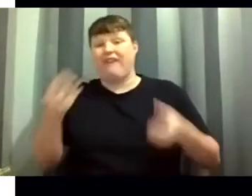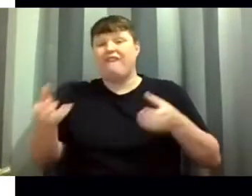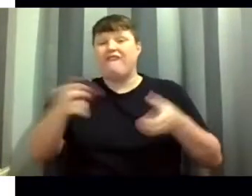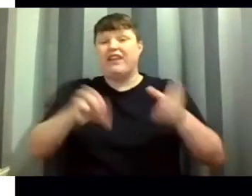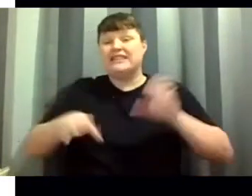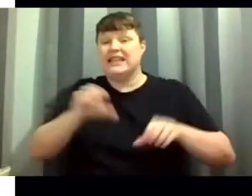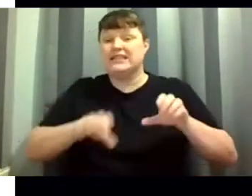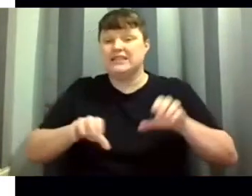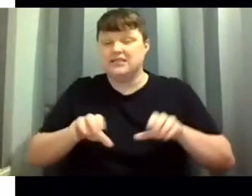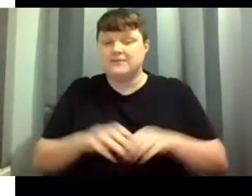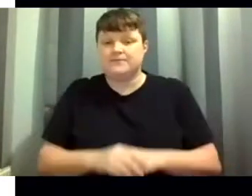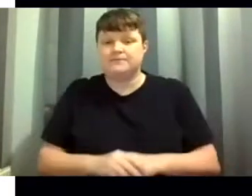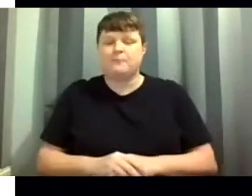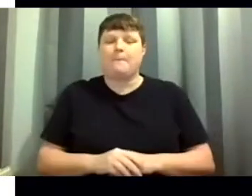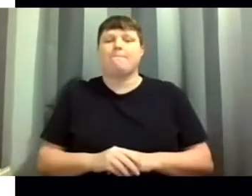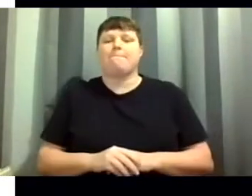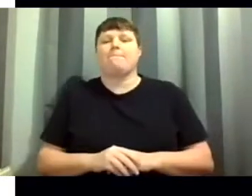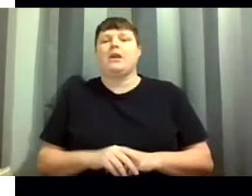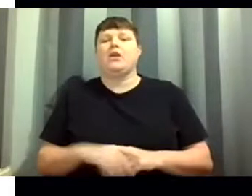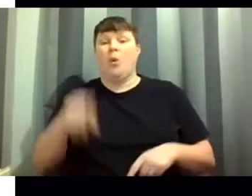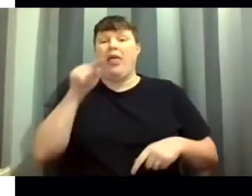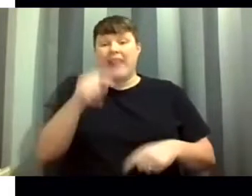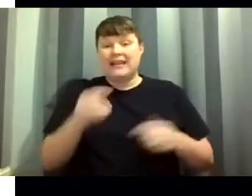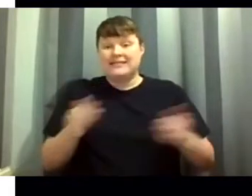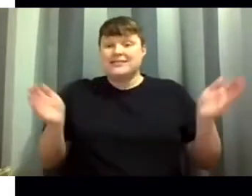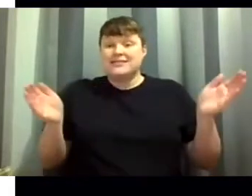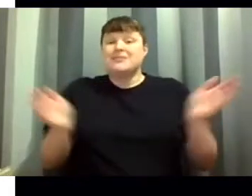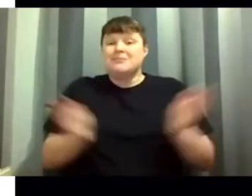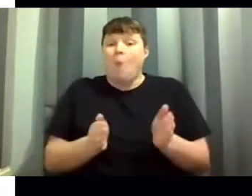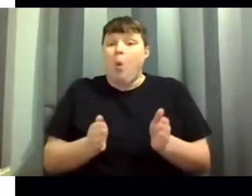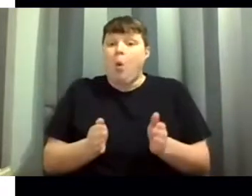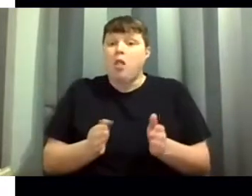That's all the processes that are smaller than that and they need to be represented in some way